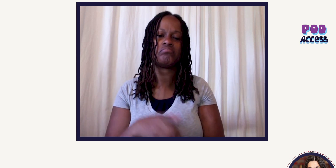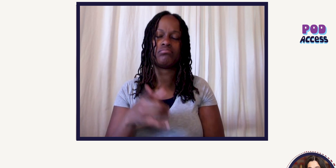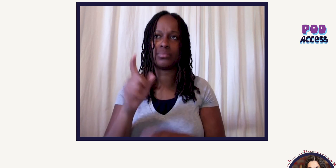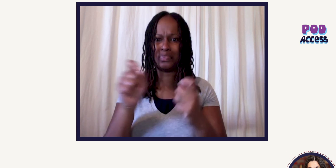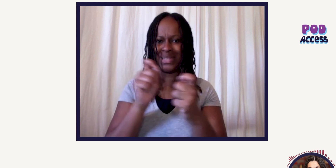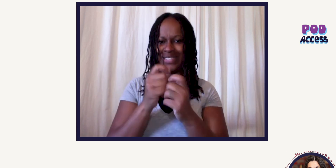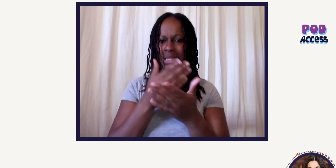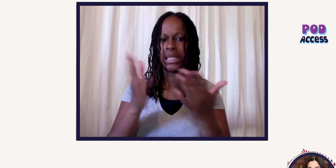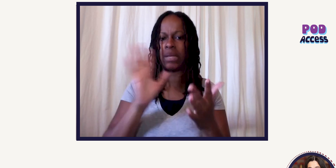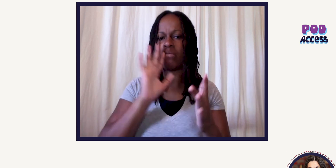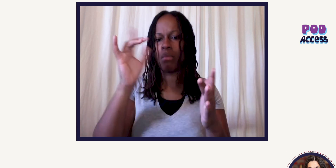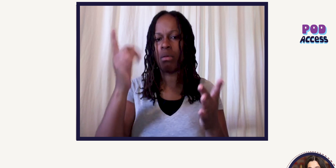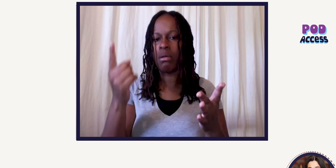They'll come out of the woodwork.